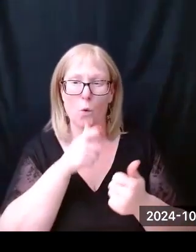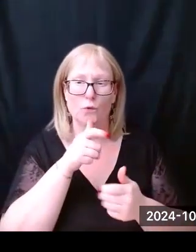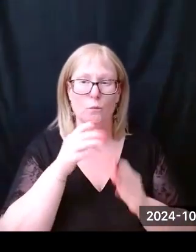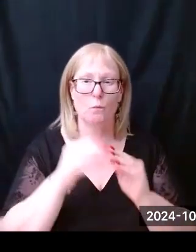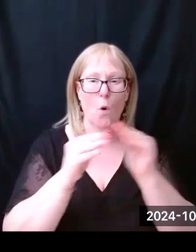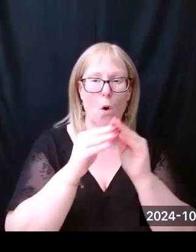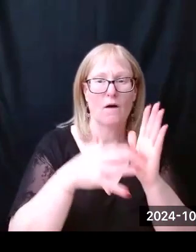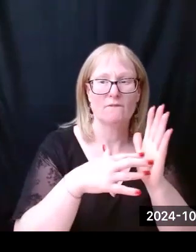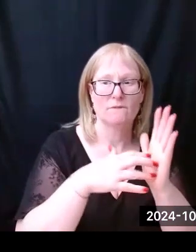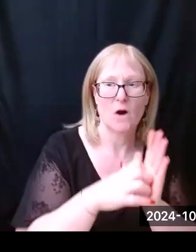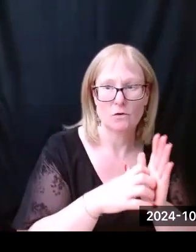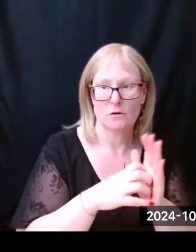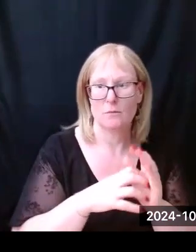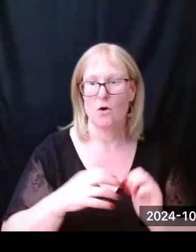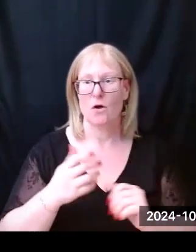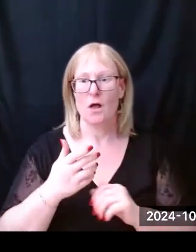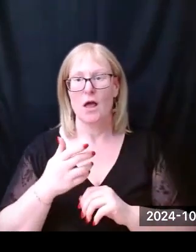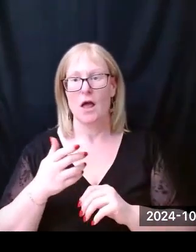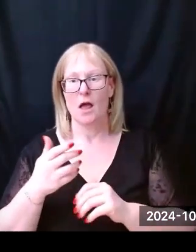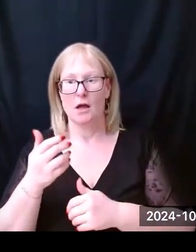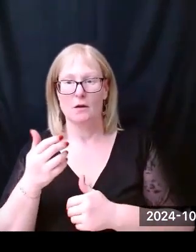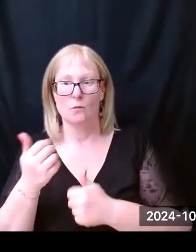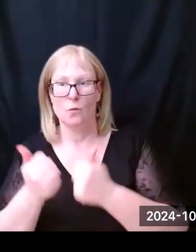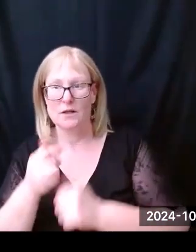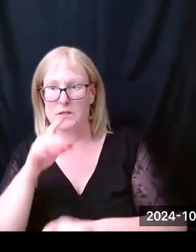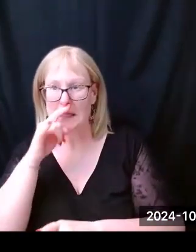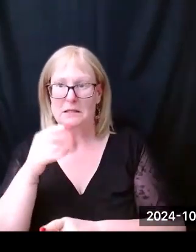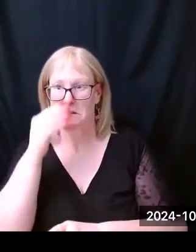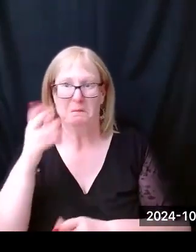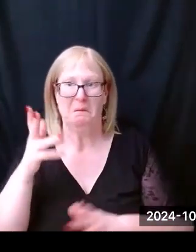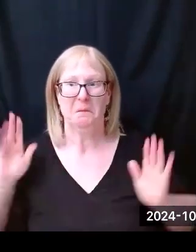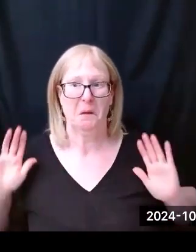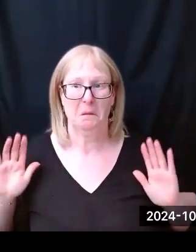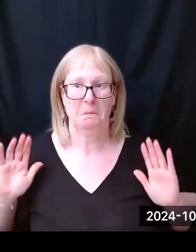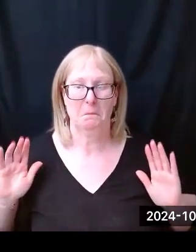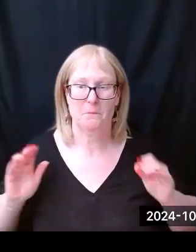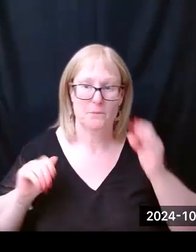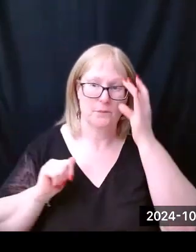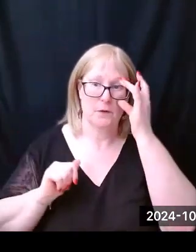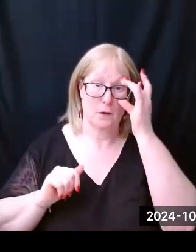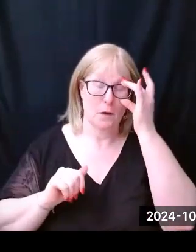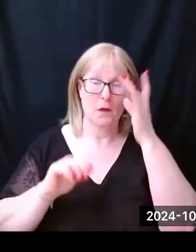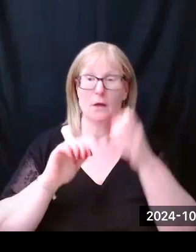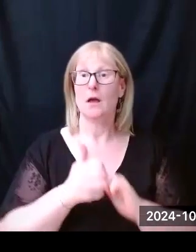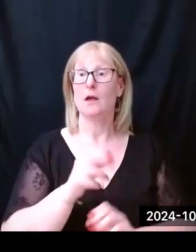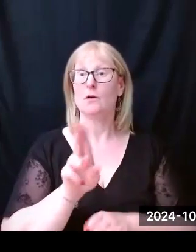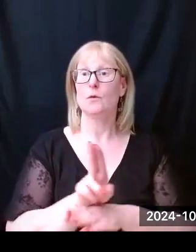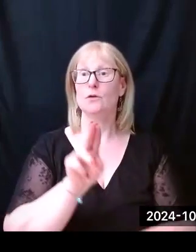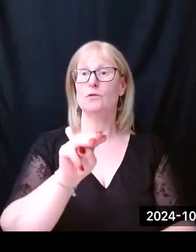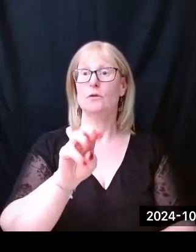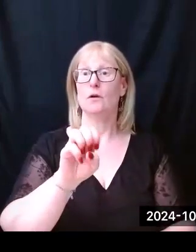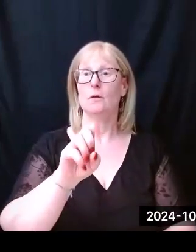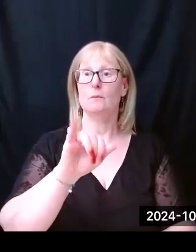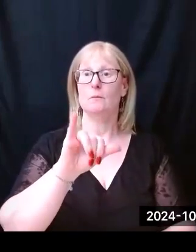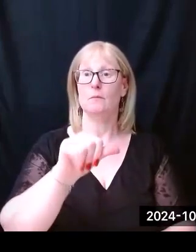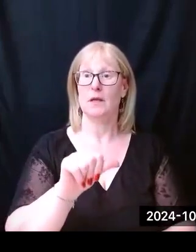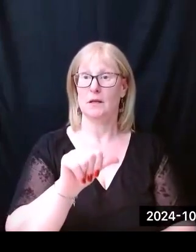which kids are like, OK, I'm chill, I'm cool. And also, how do we use media and screen time as a tool to promote the real thing, which